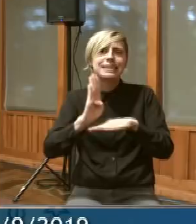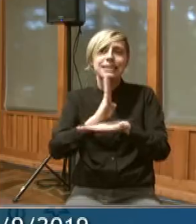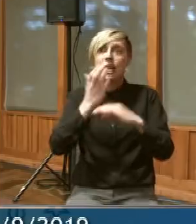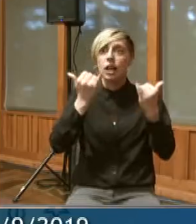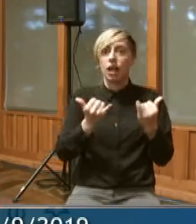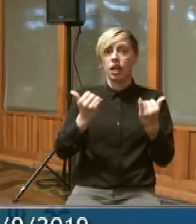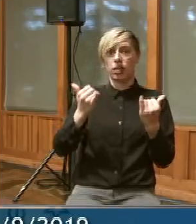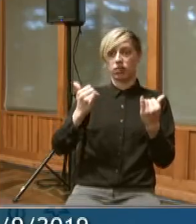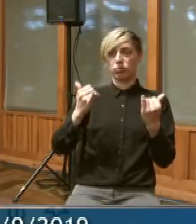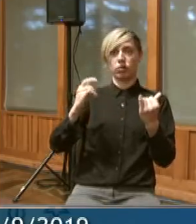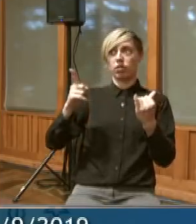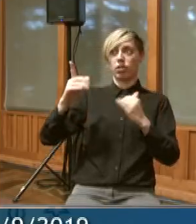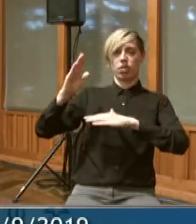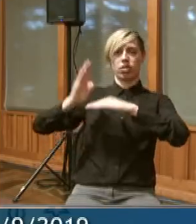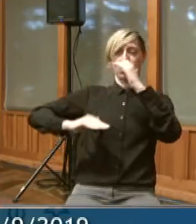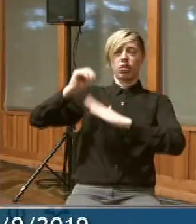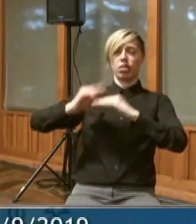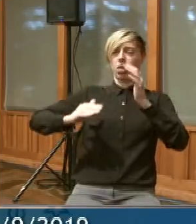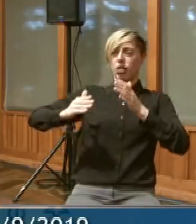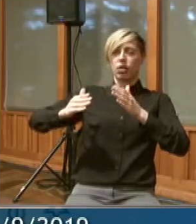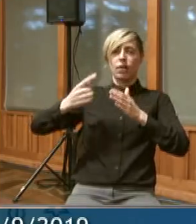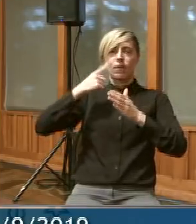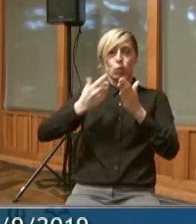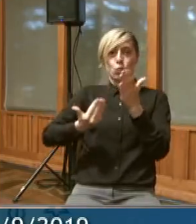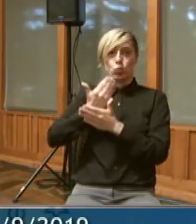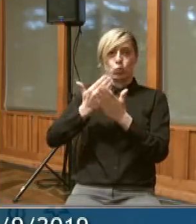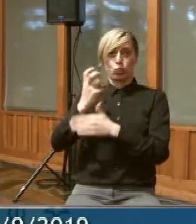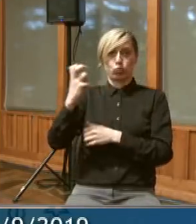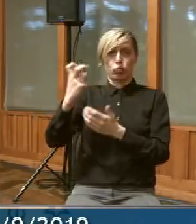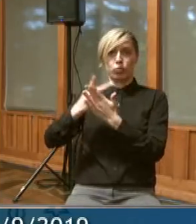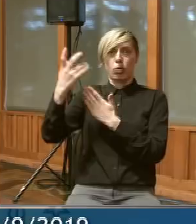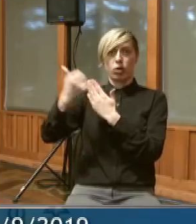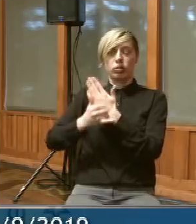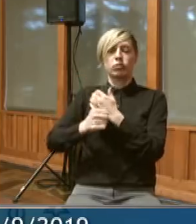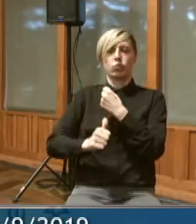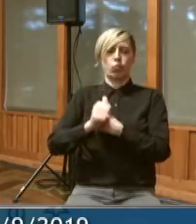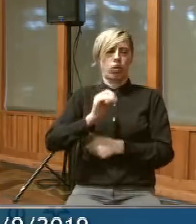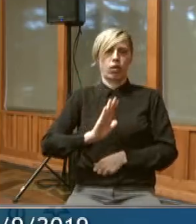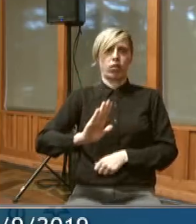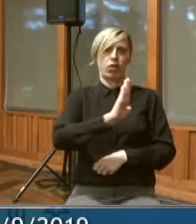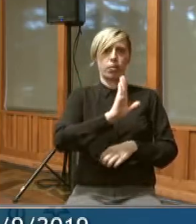SCRAPPED AND TAKEN OUT LOANS TO PAY -- TO RUN THEIR BUSINESS AND MAKE A LIVING. NOW THEY ARE BEING THREATENED BY